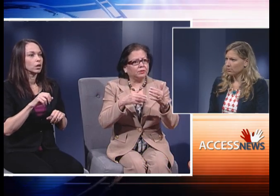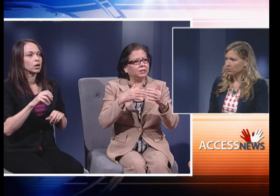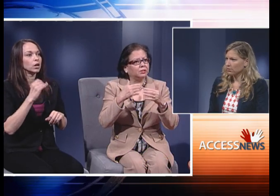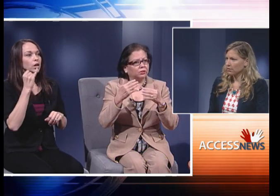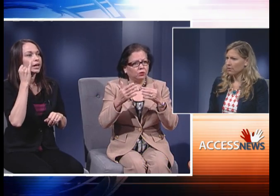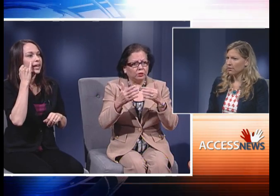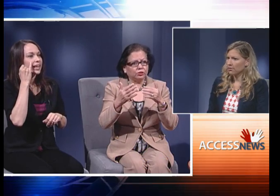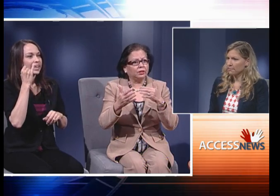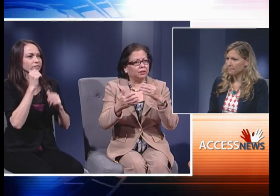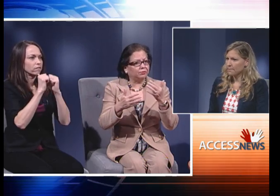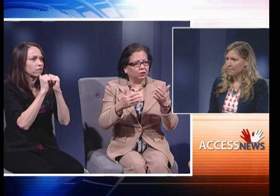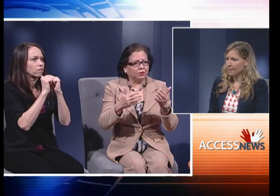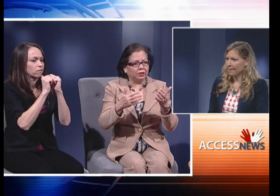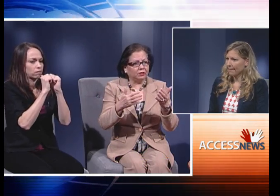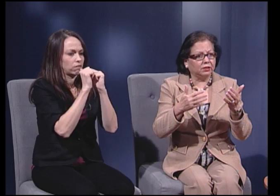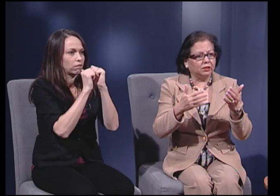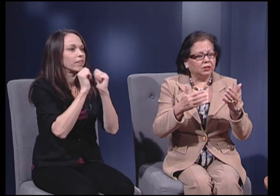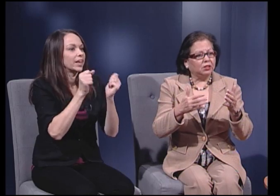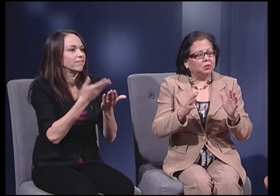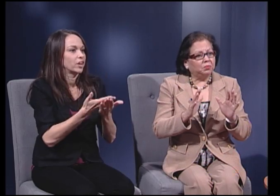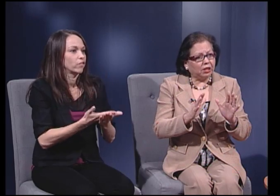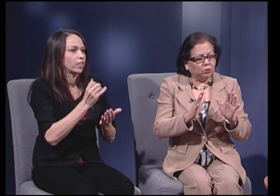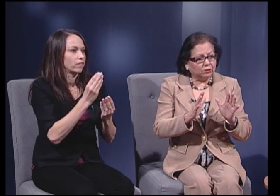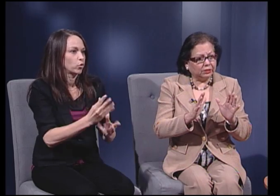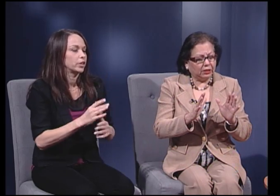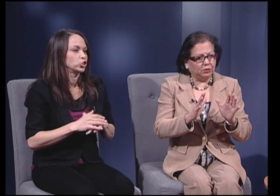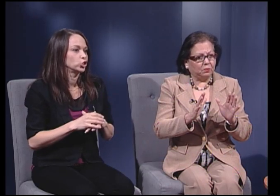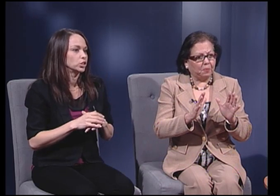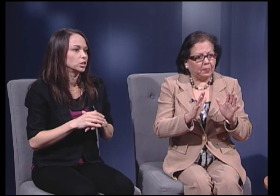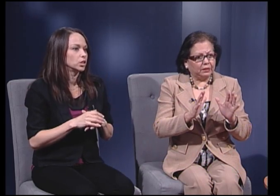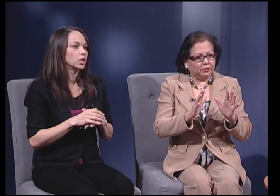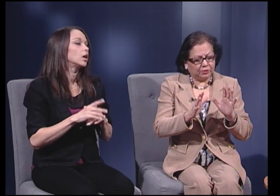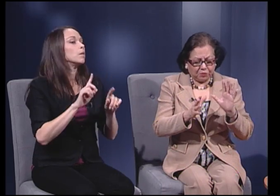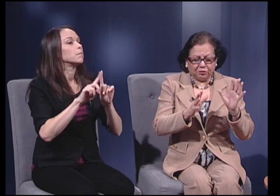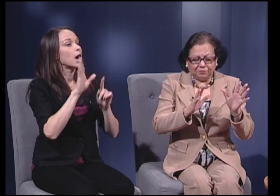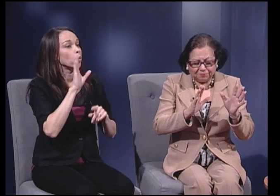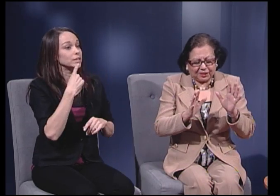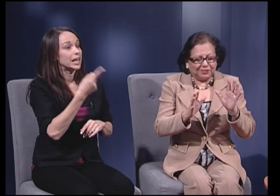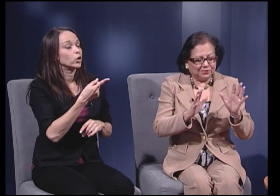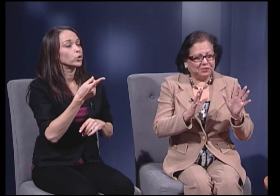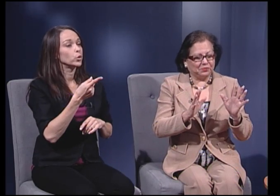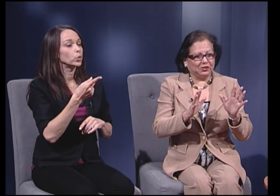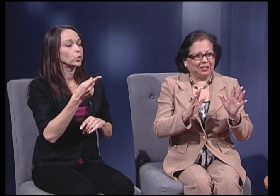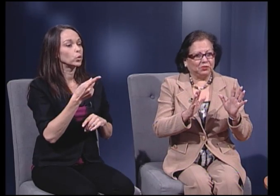in case there's any question, they can verify it. But I will tell you, to give you a little kind of comfort level,